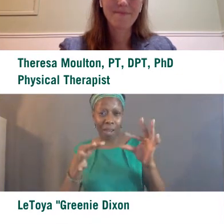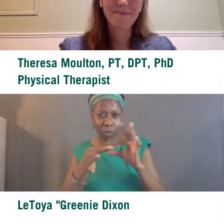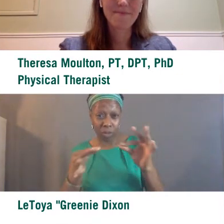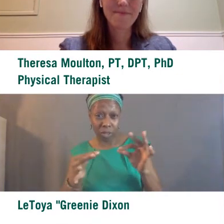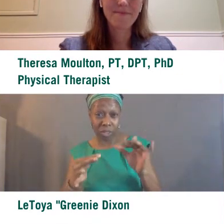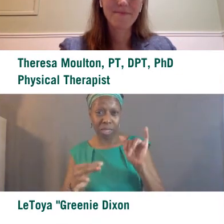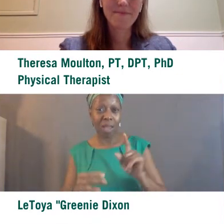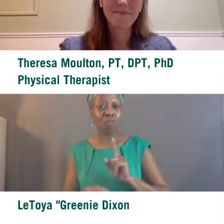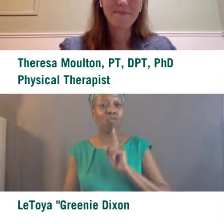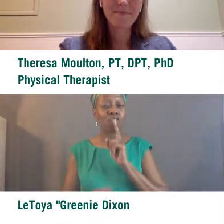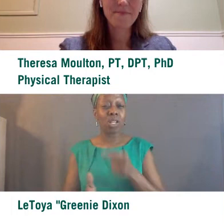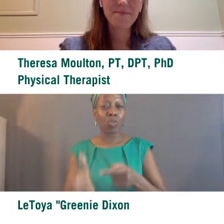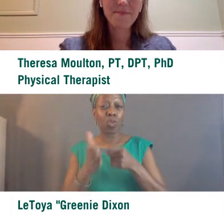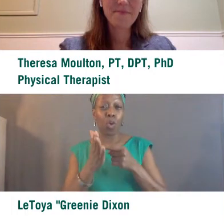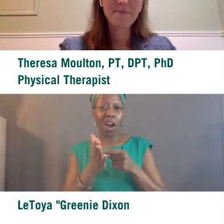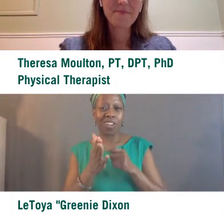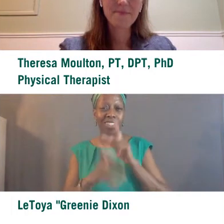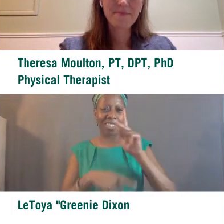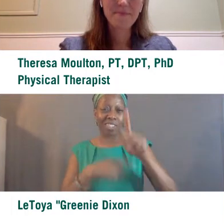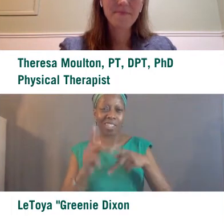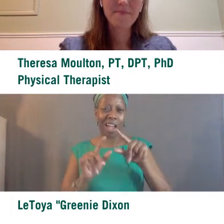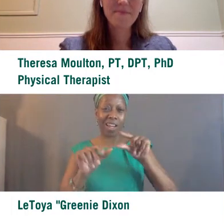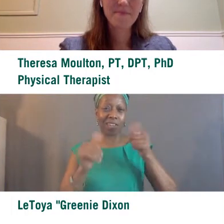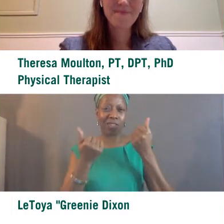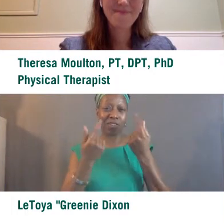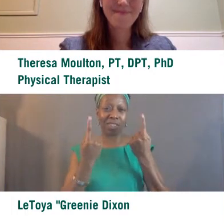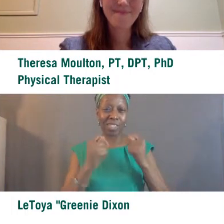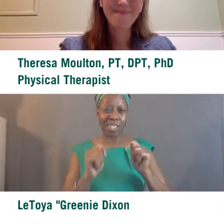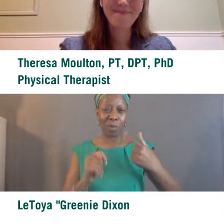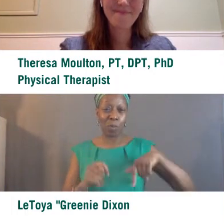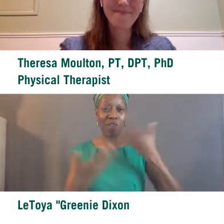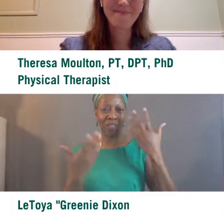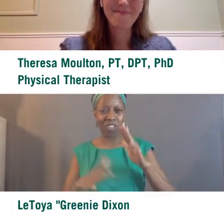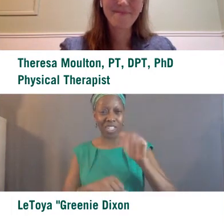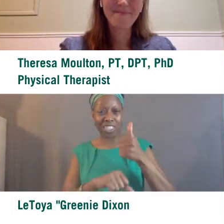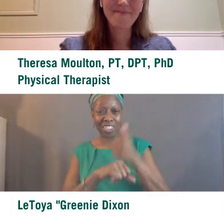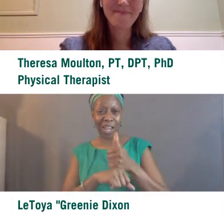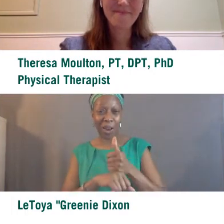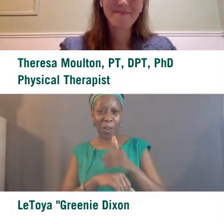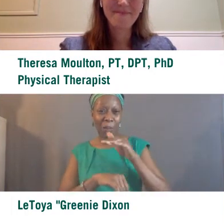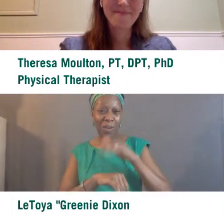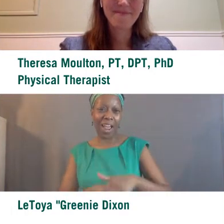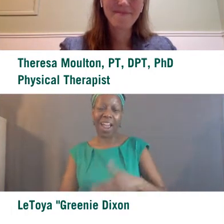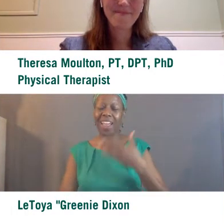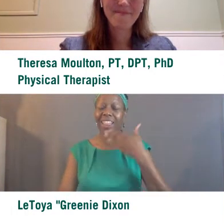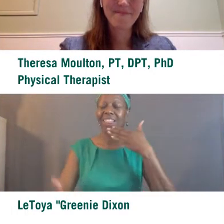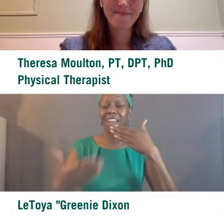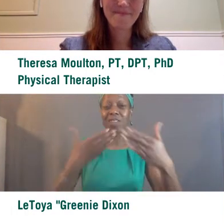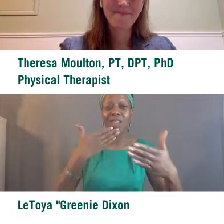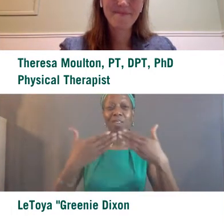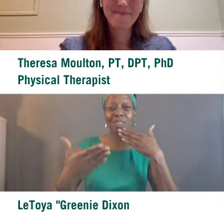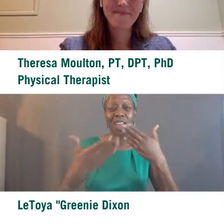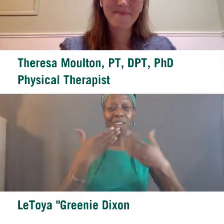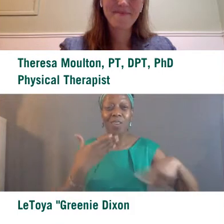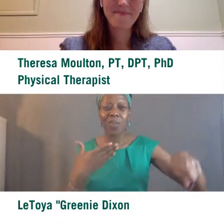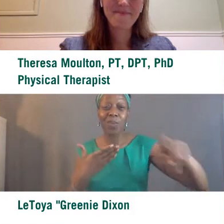such as what we've put together here tonight. I thank you guys for you know- Absolutely.